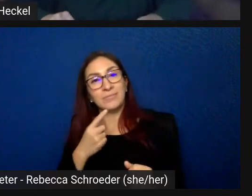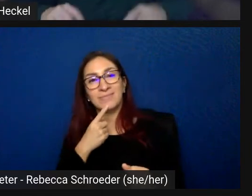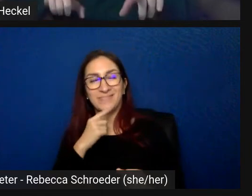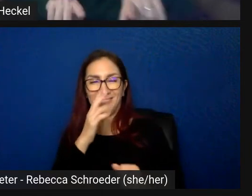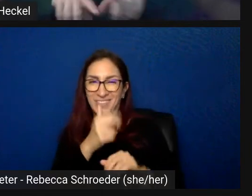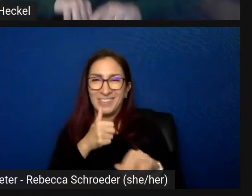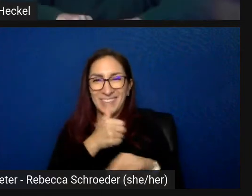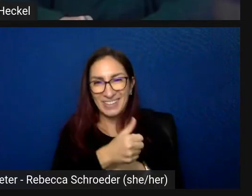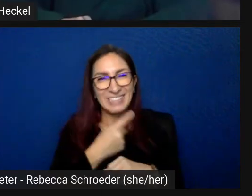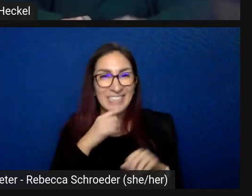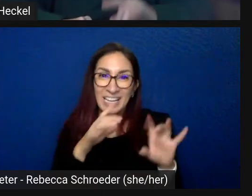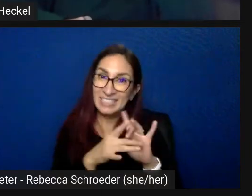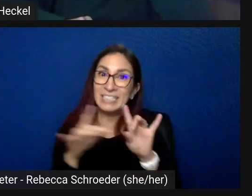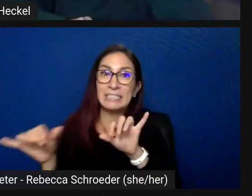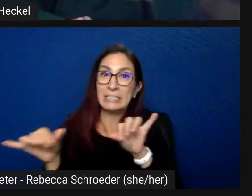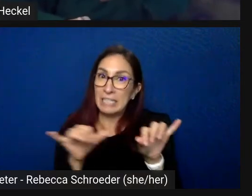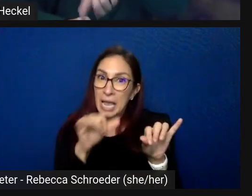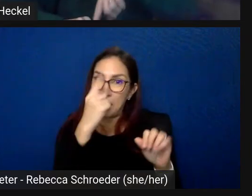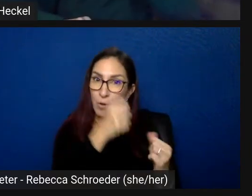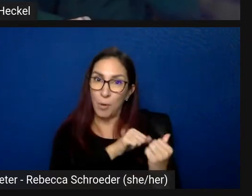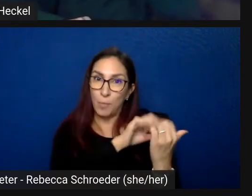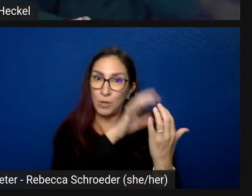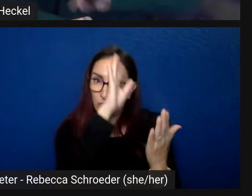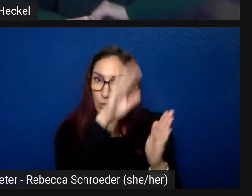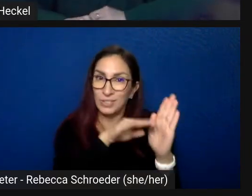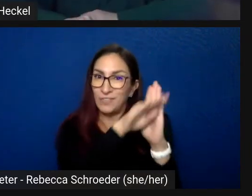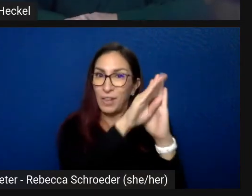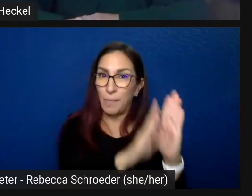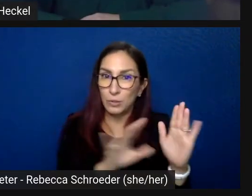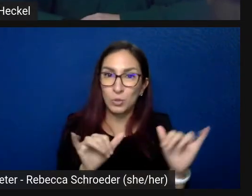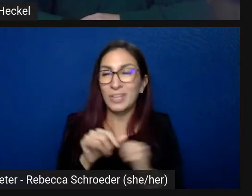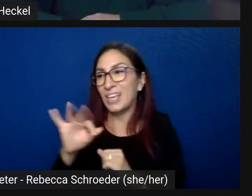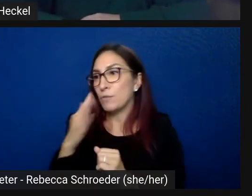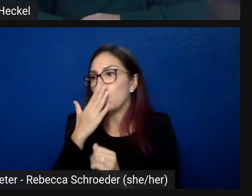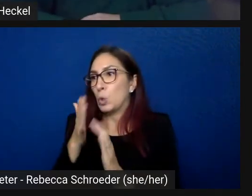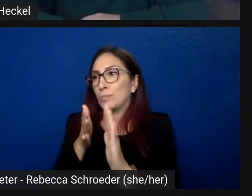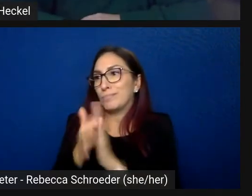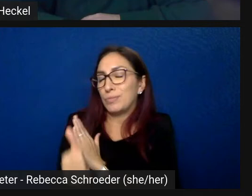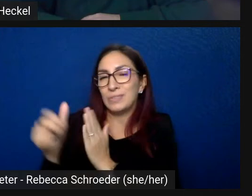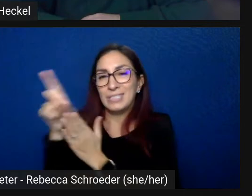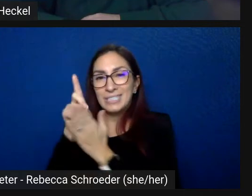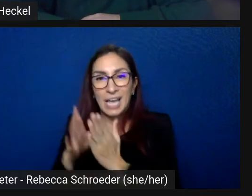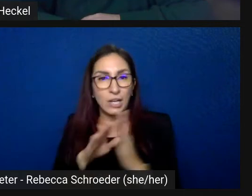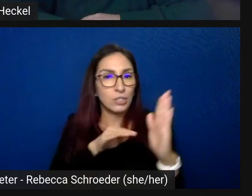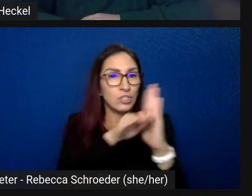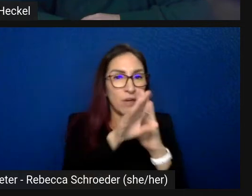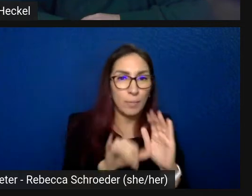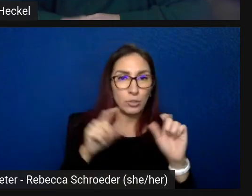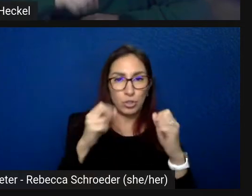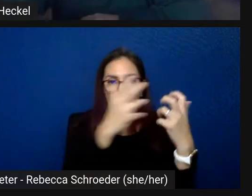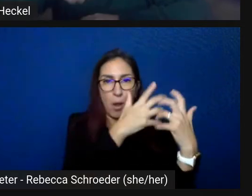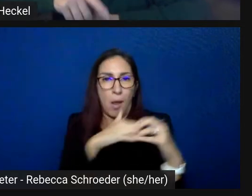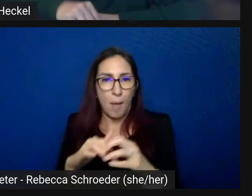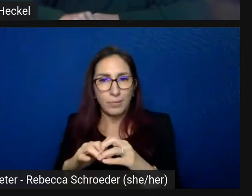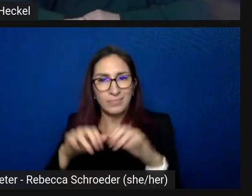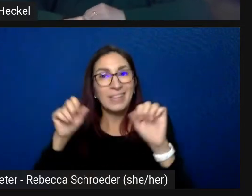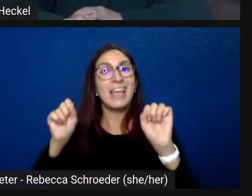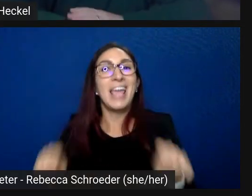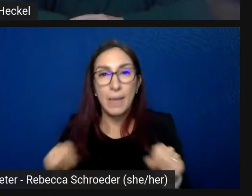This is a challenge for you, and if you're a good designer and a good developer, you should be able to make this work. I know you can do this.